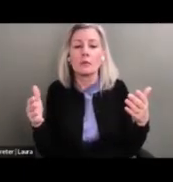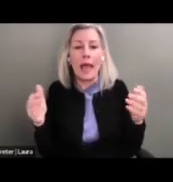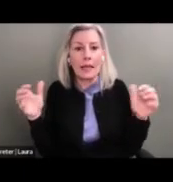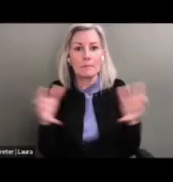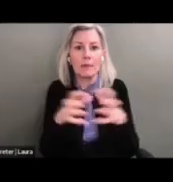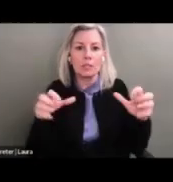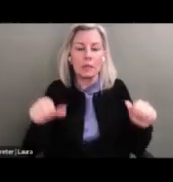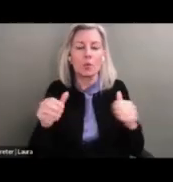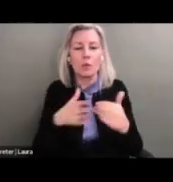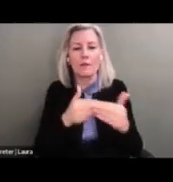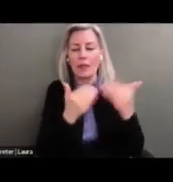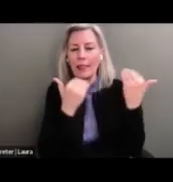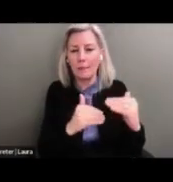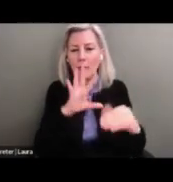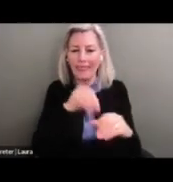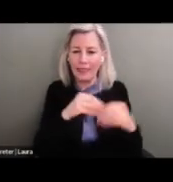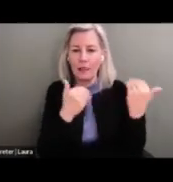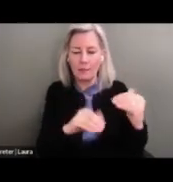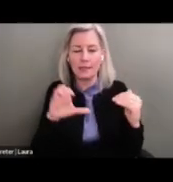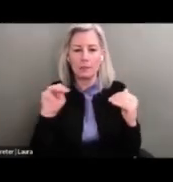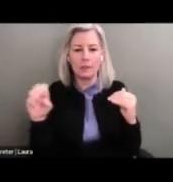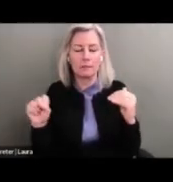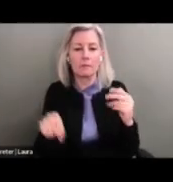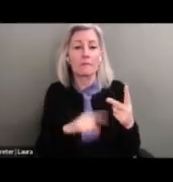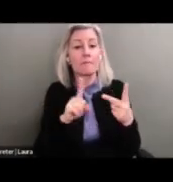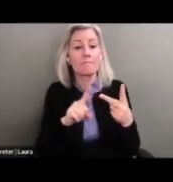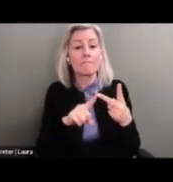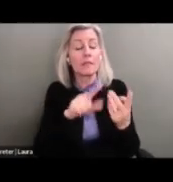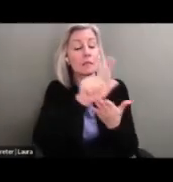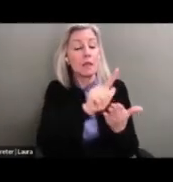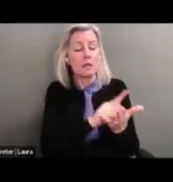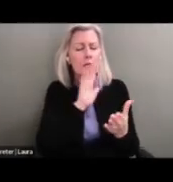and the caregiver exemptions, and to really make them as broad as possible